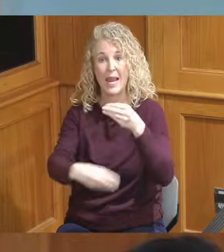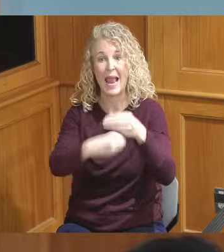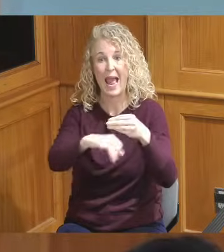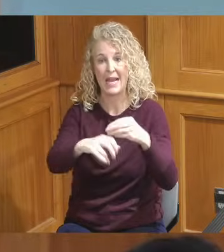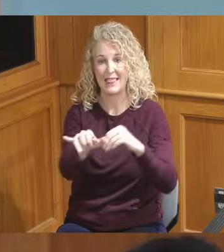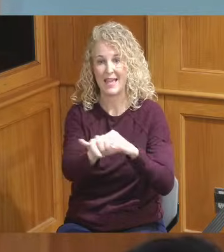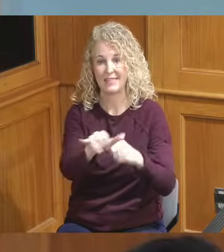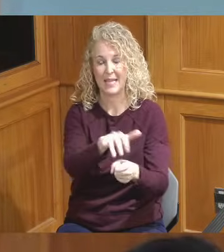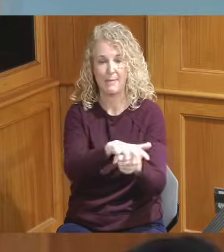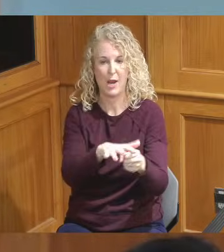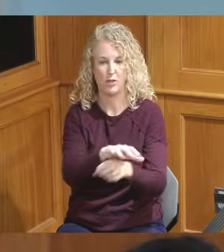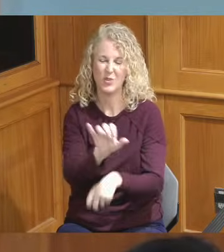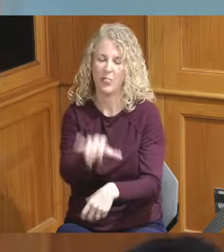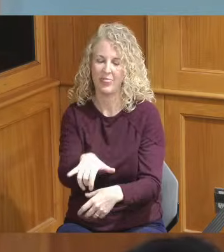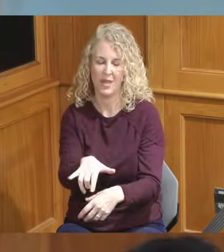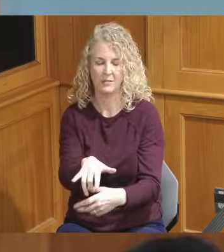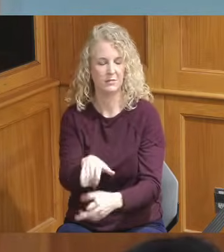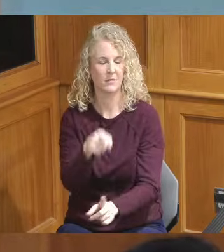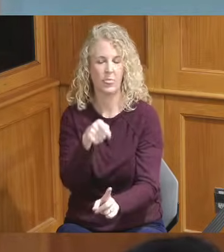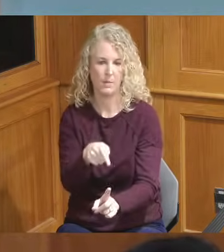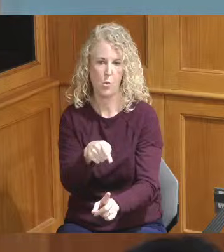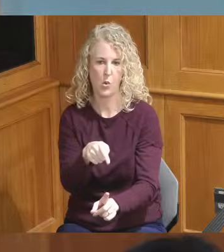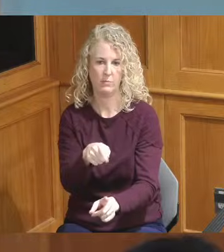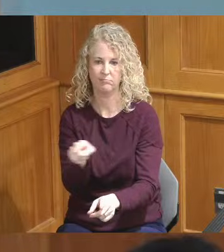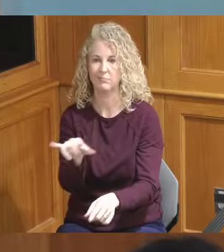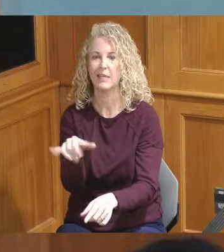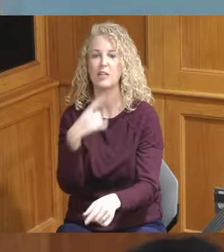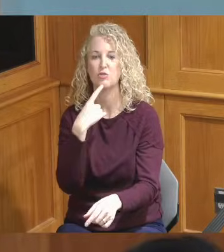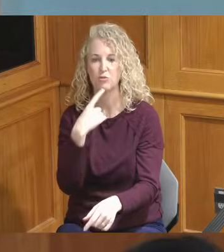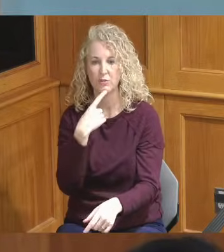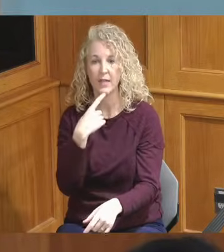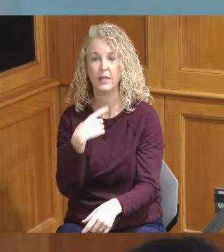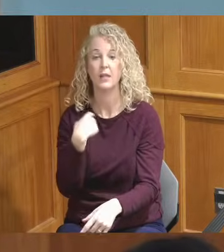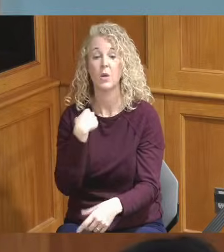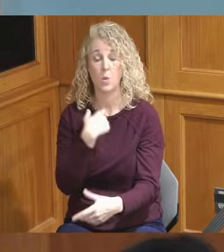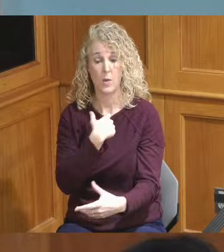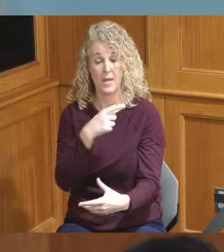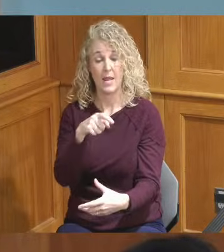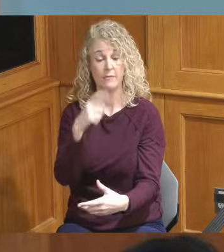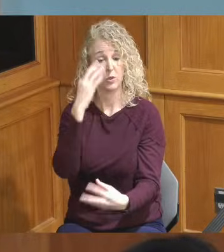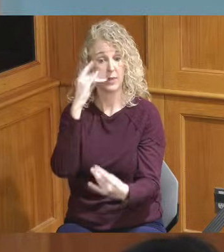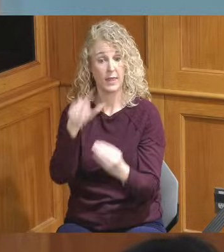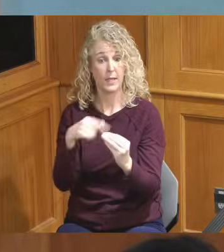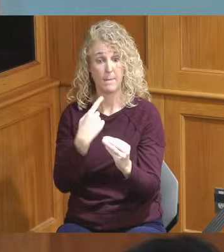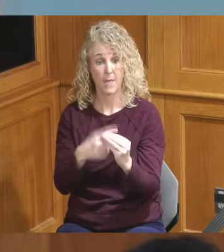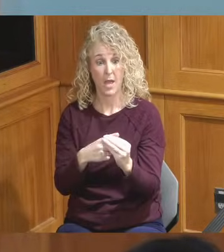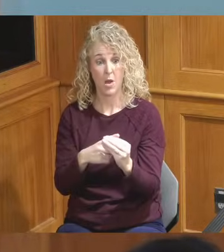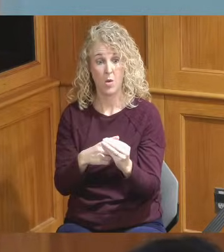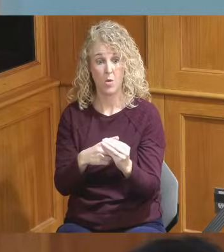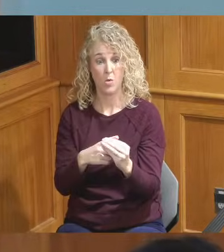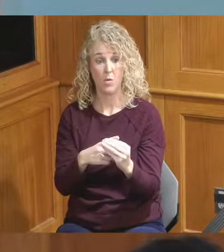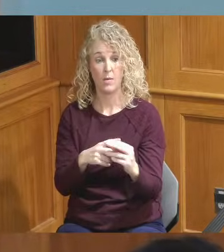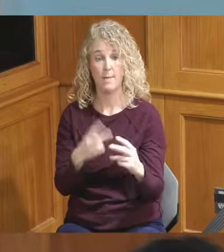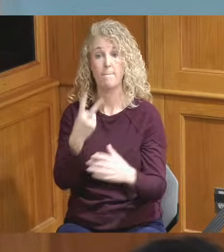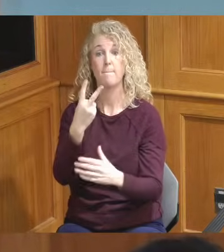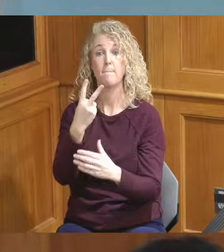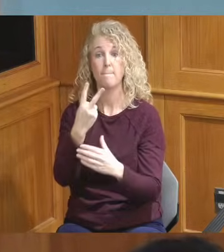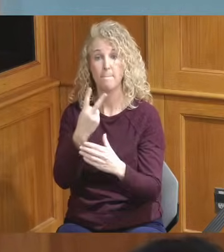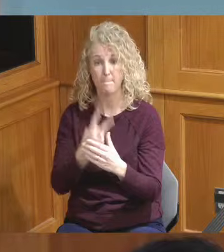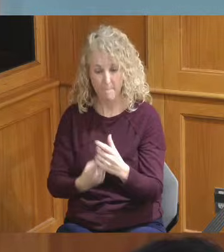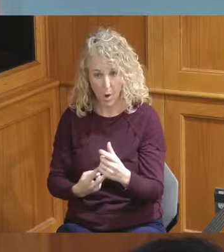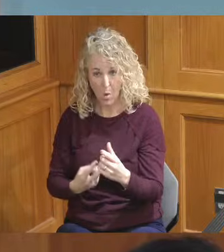spot. So, yeah. So, like you say, you integrate the condition assessment of the existing facility,